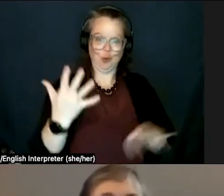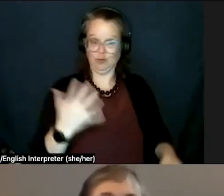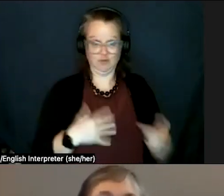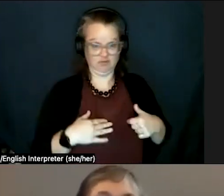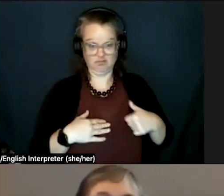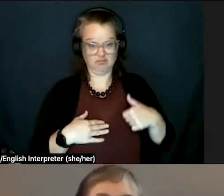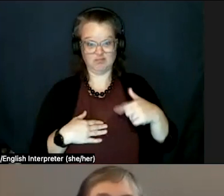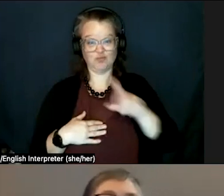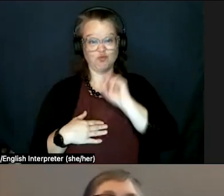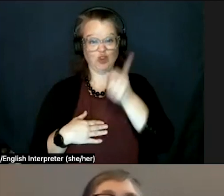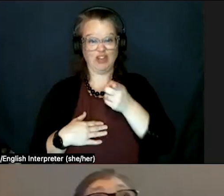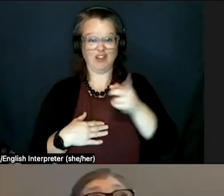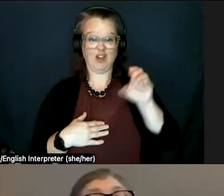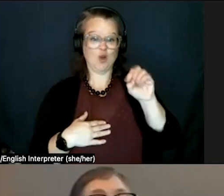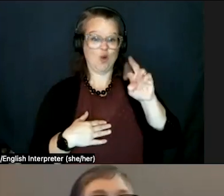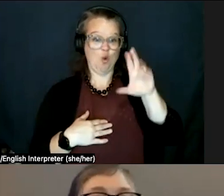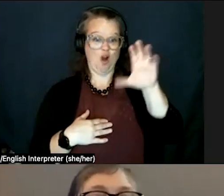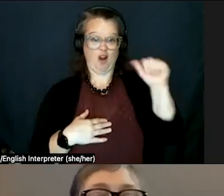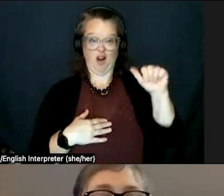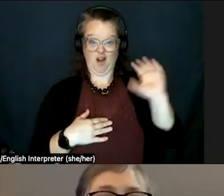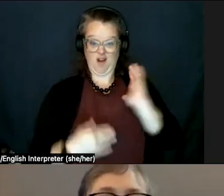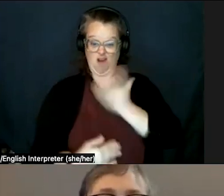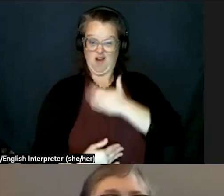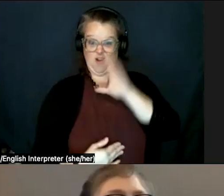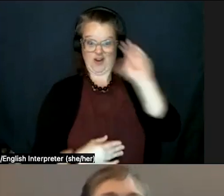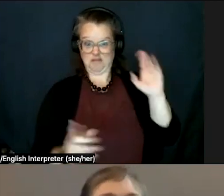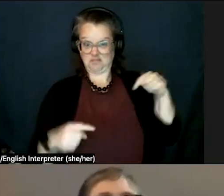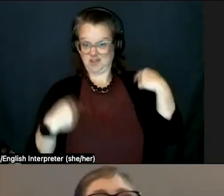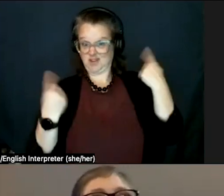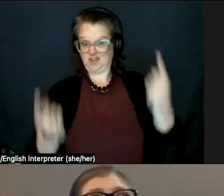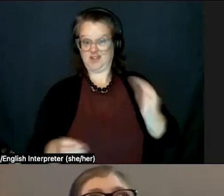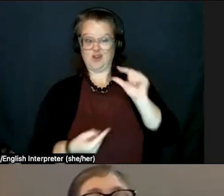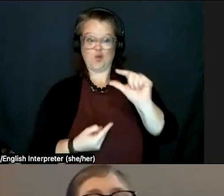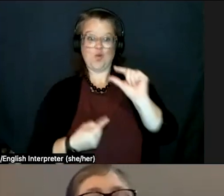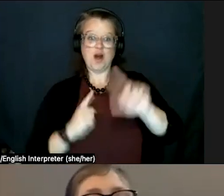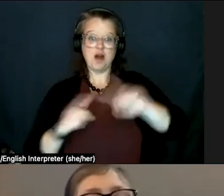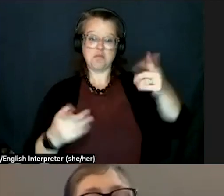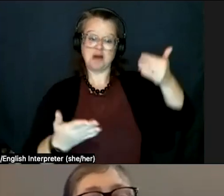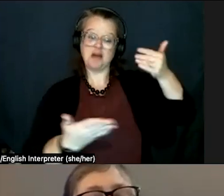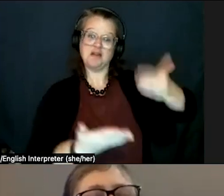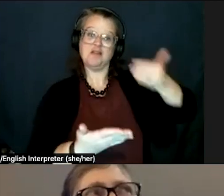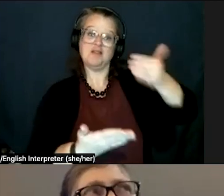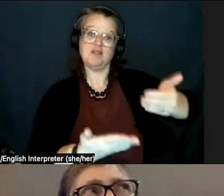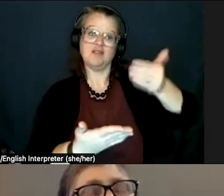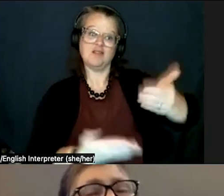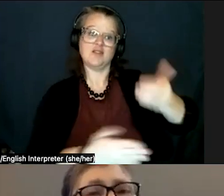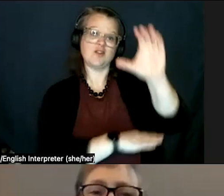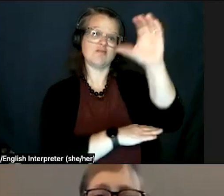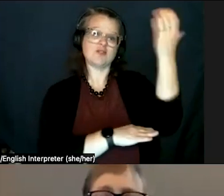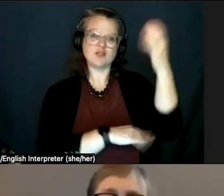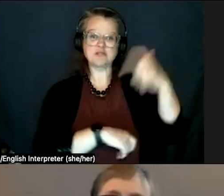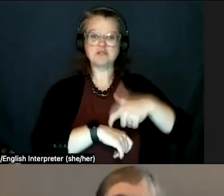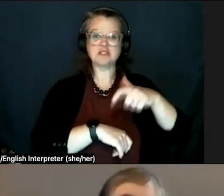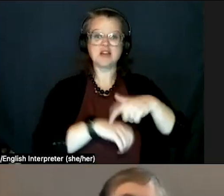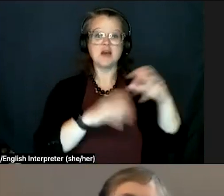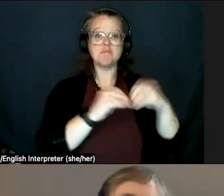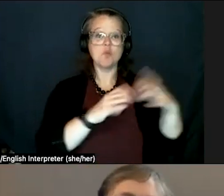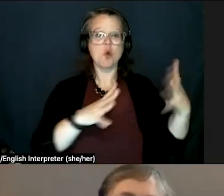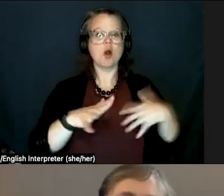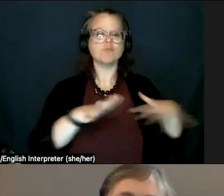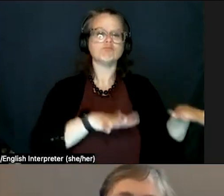become lighter anytime now, that's something we'll look at, but I can't think of anything offhand.